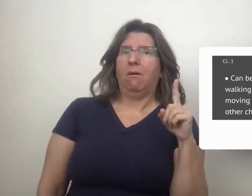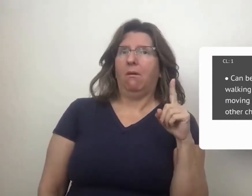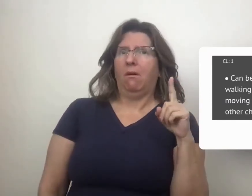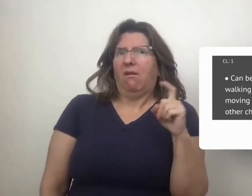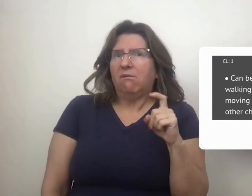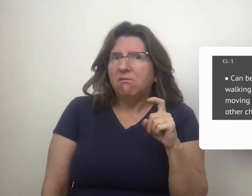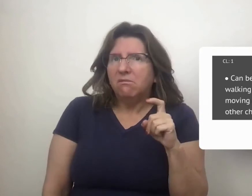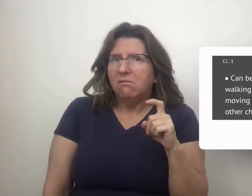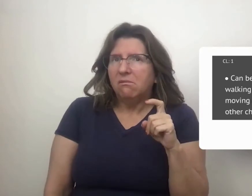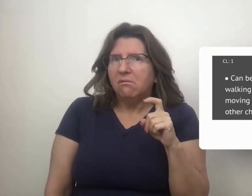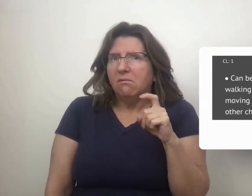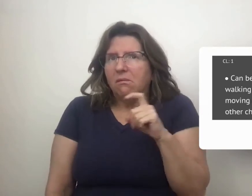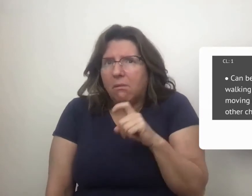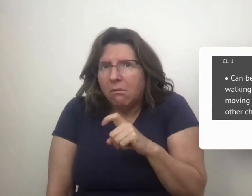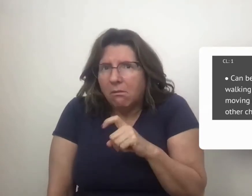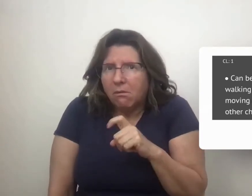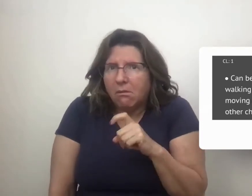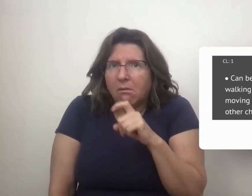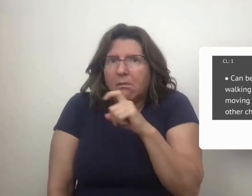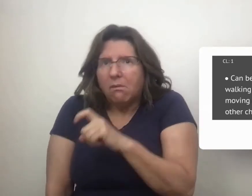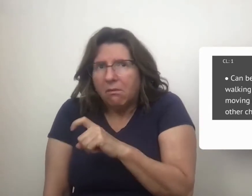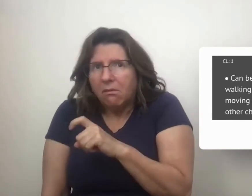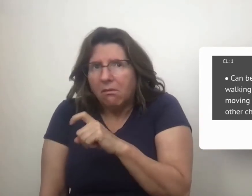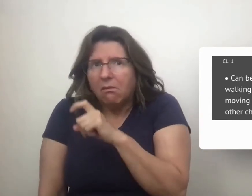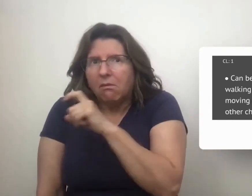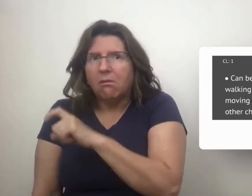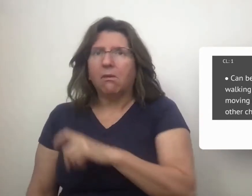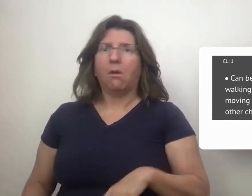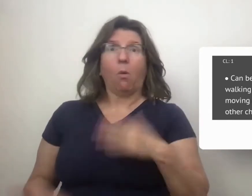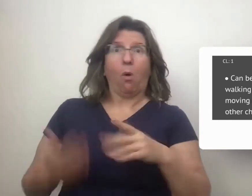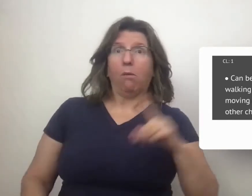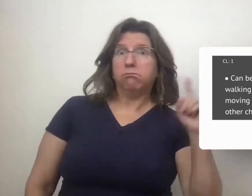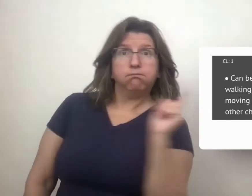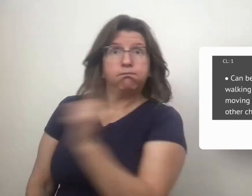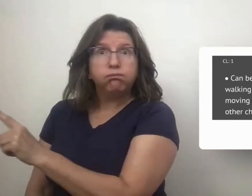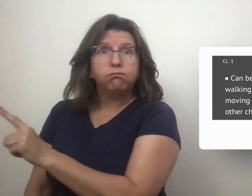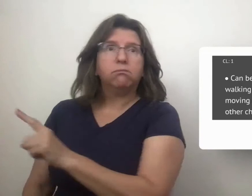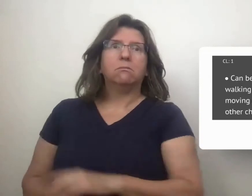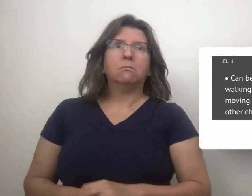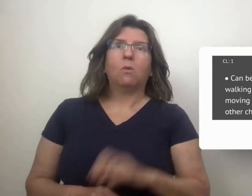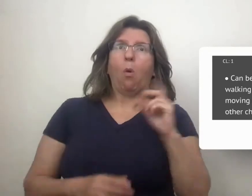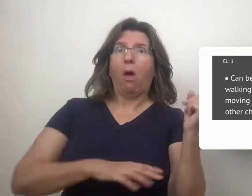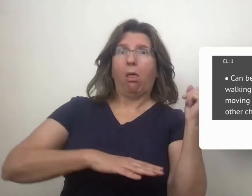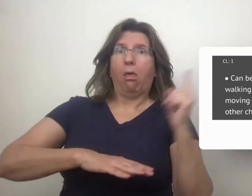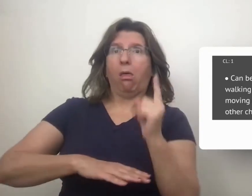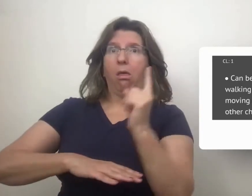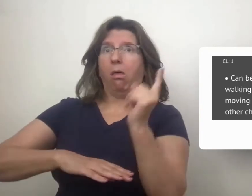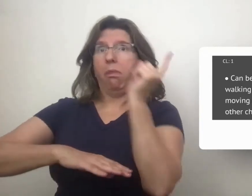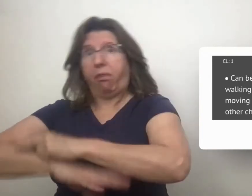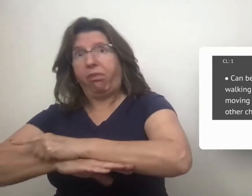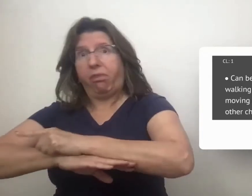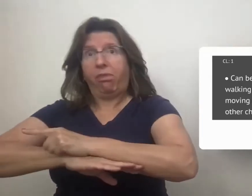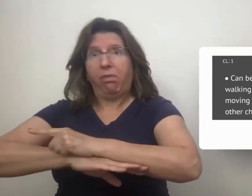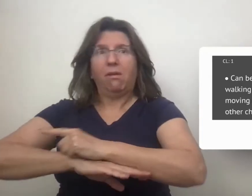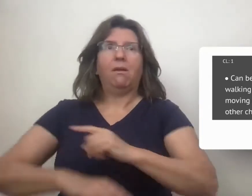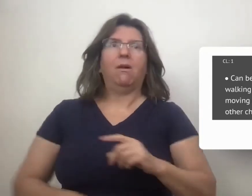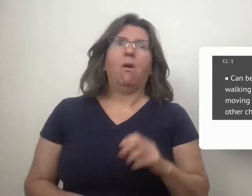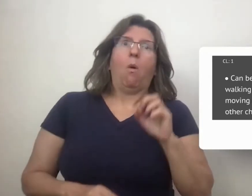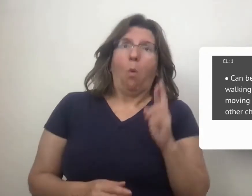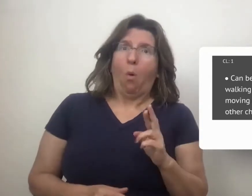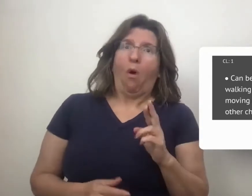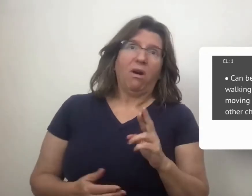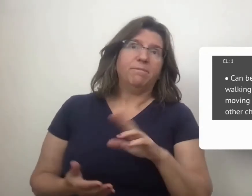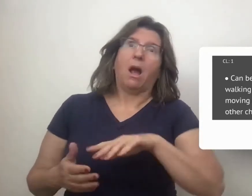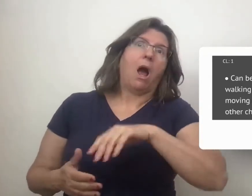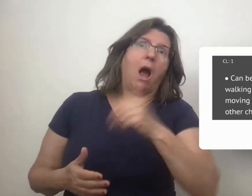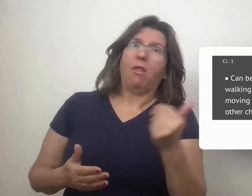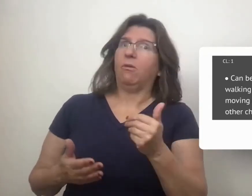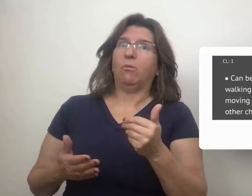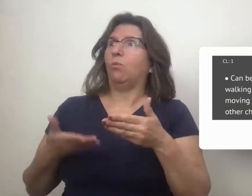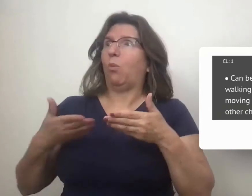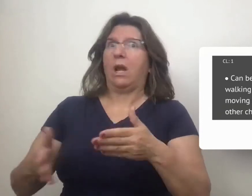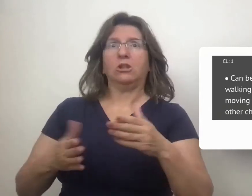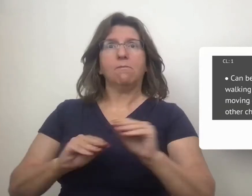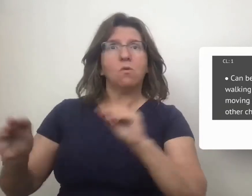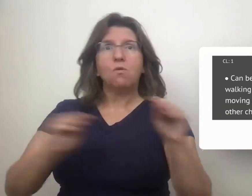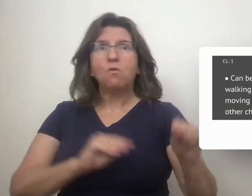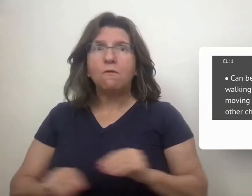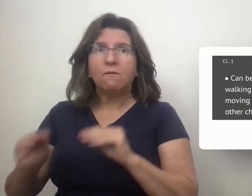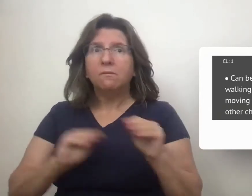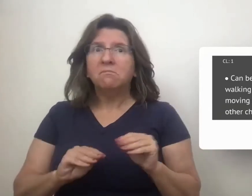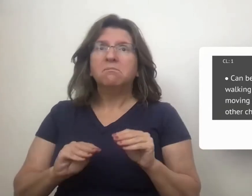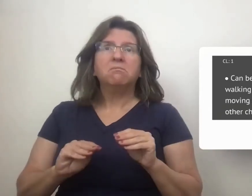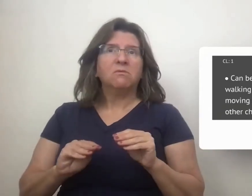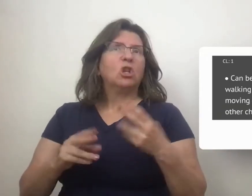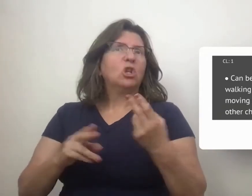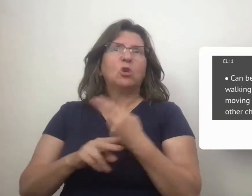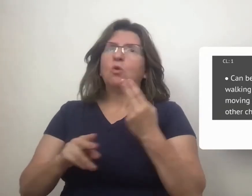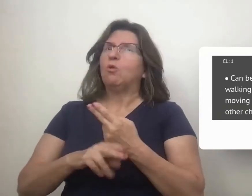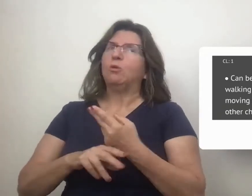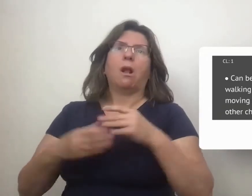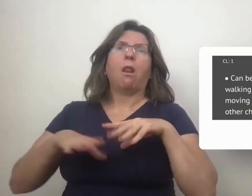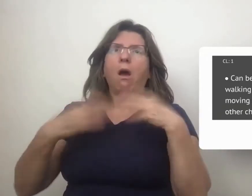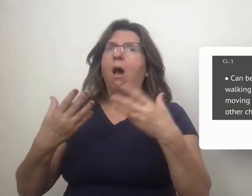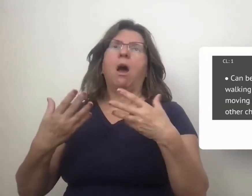They could be hunched over, moving quickly, falling down, or you can depict other characteristics combining movement and CL:1.